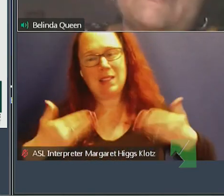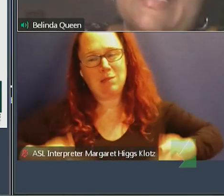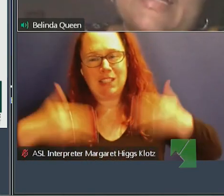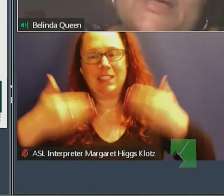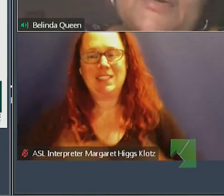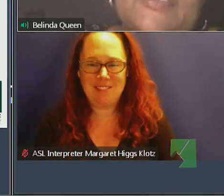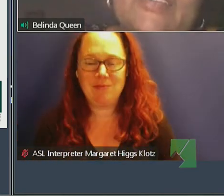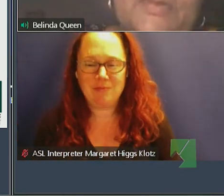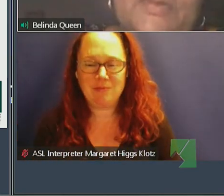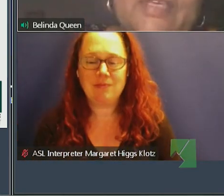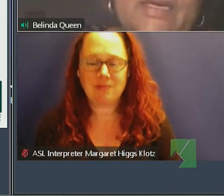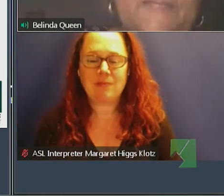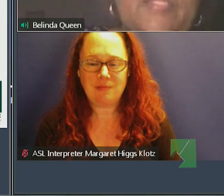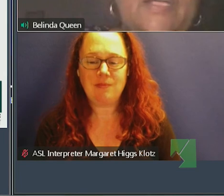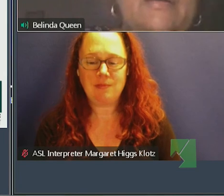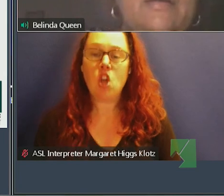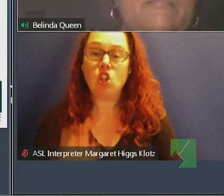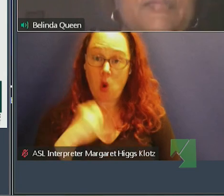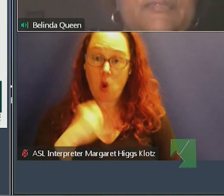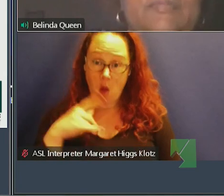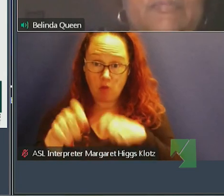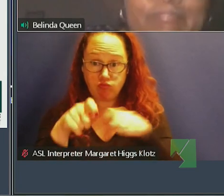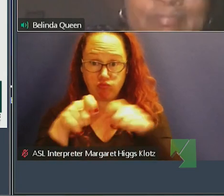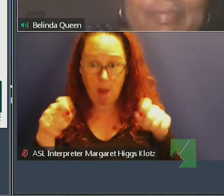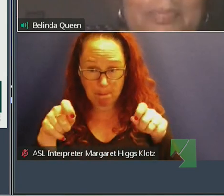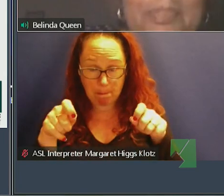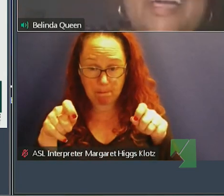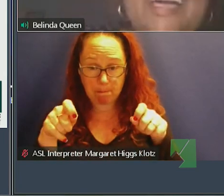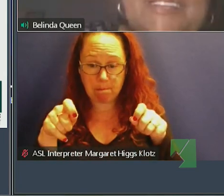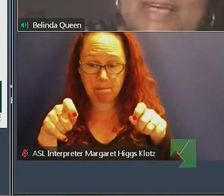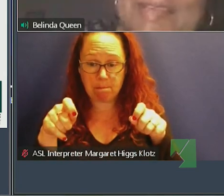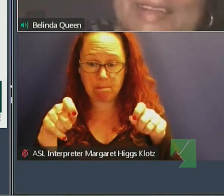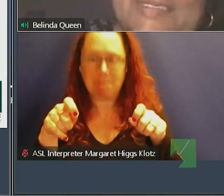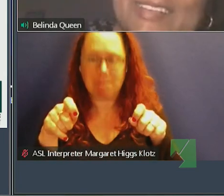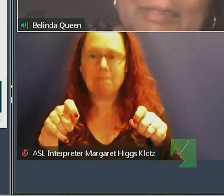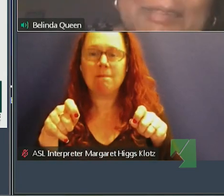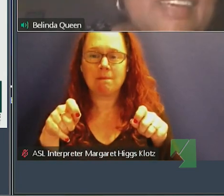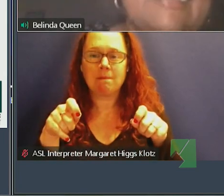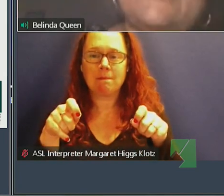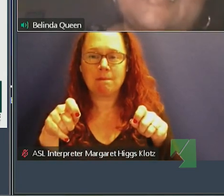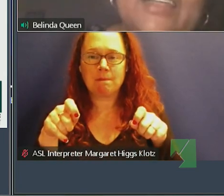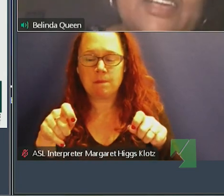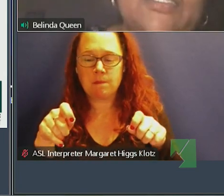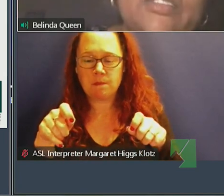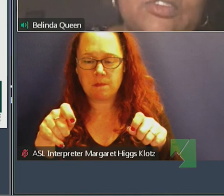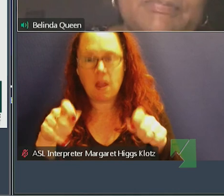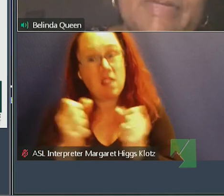So as I close, as I was saying, though, okay, I love that. As I was saying, there's a lot of changes that do be made,